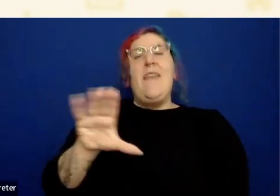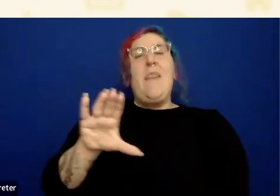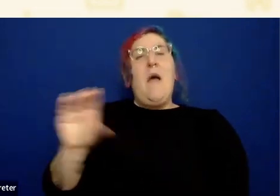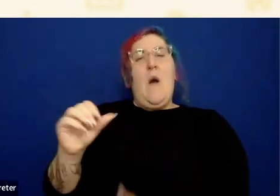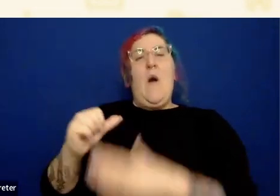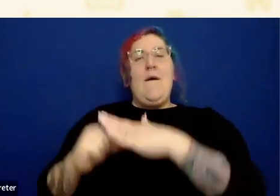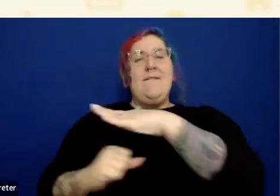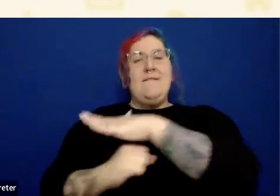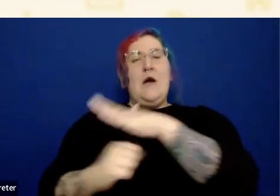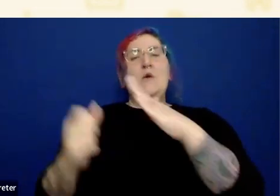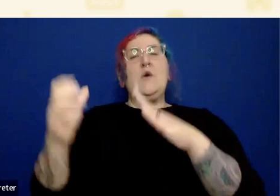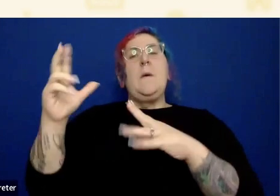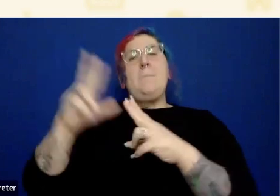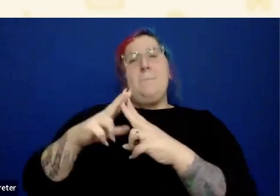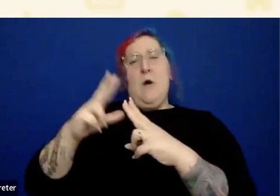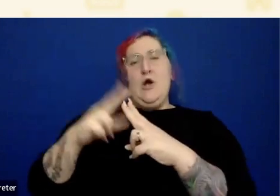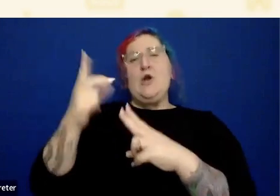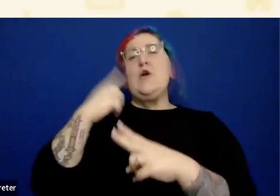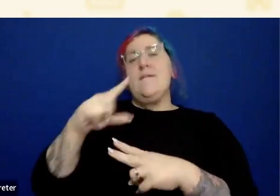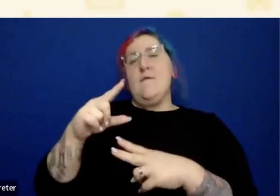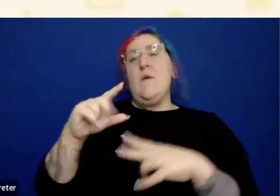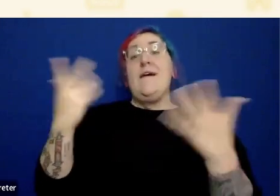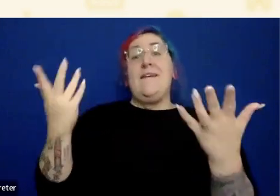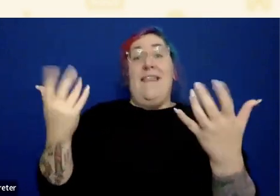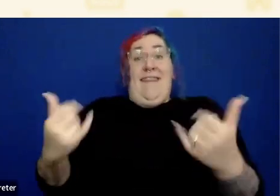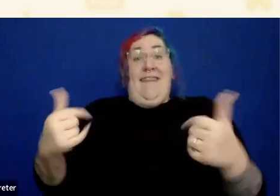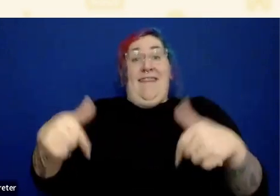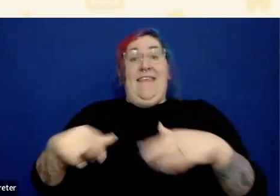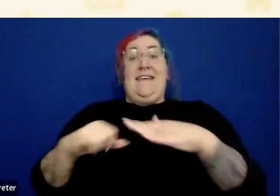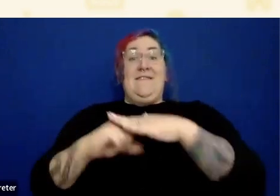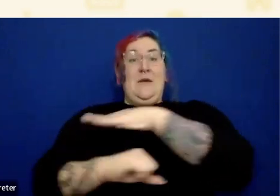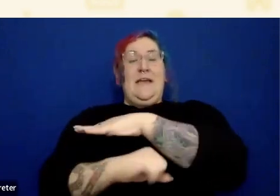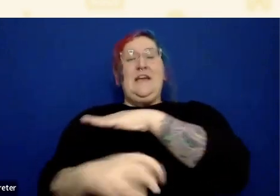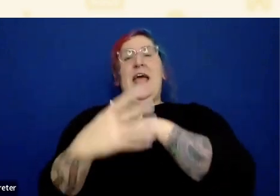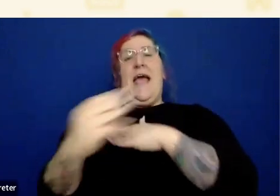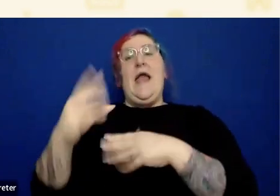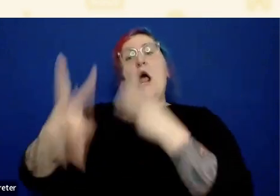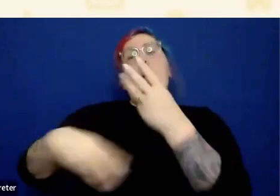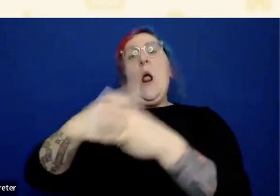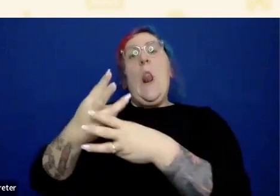and Global Accessibility Awareness Day. This is certainly not a journey I've done on my own.